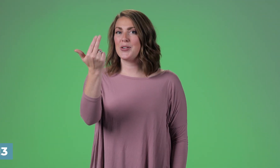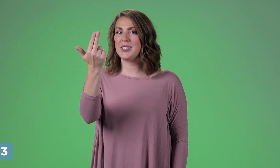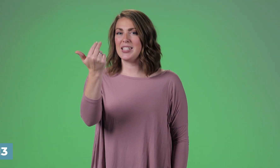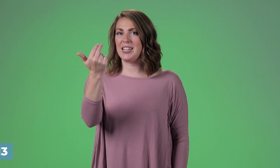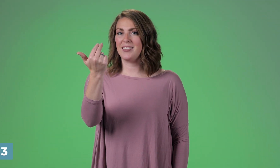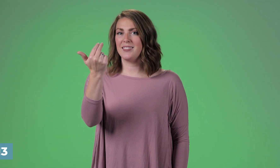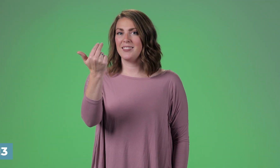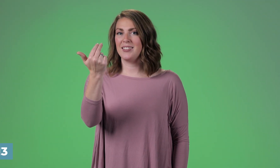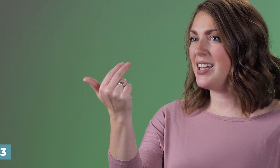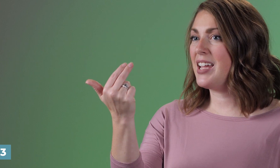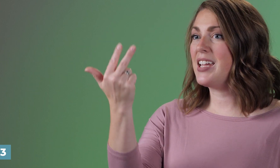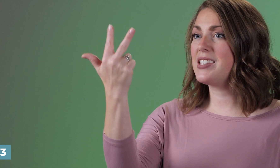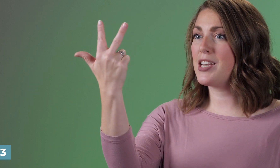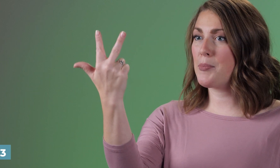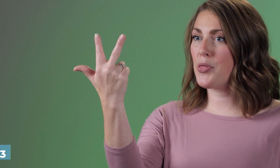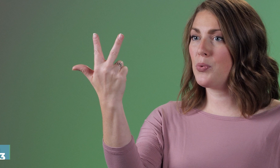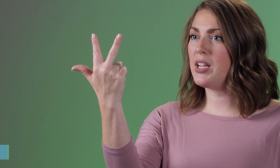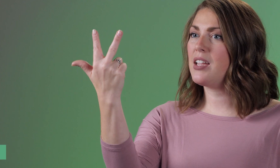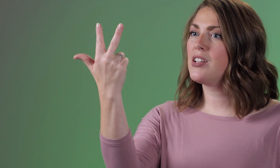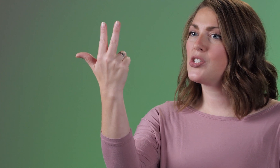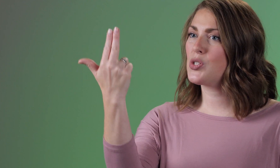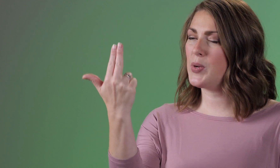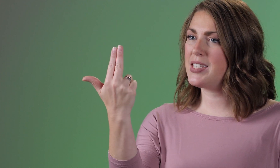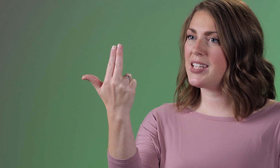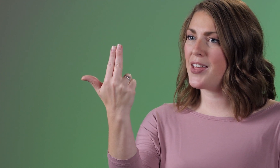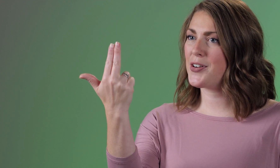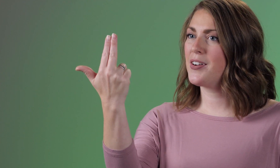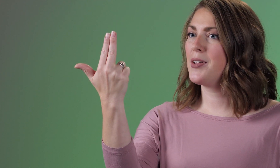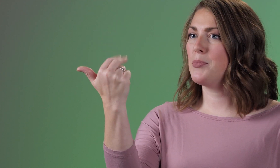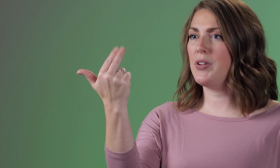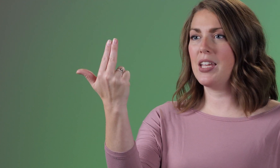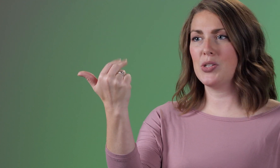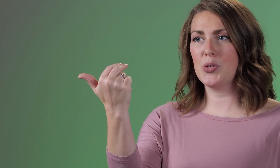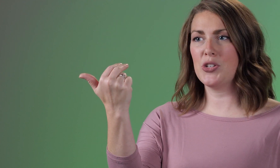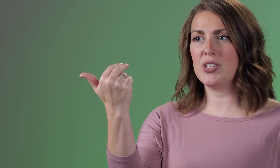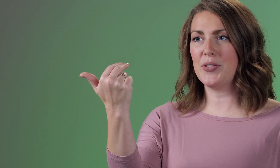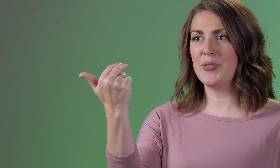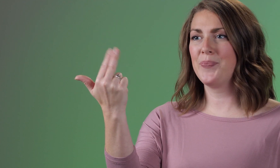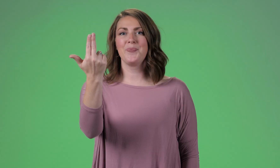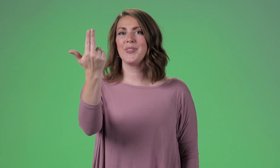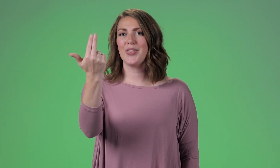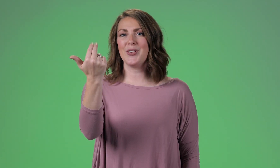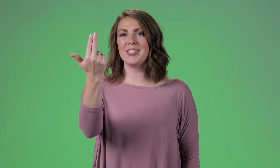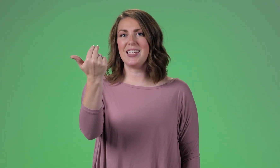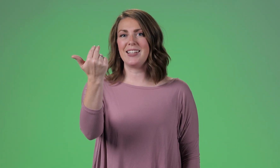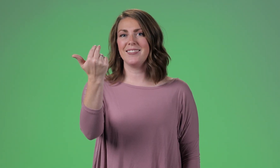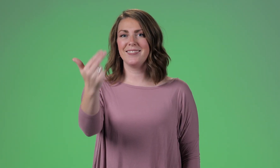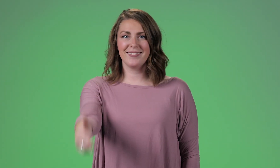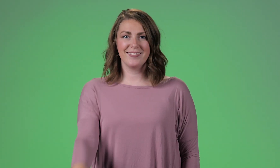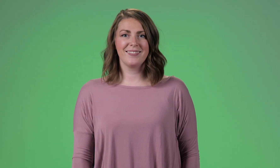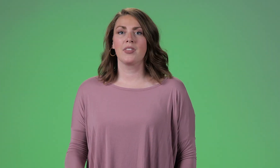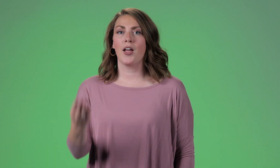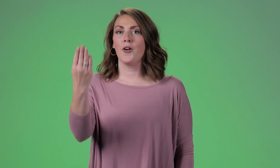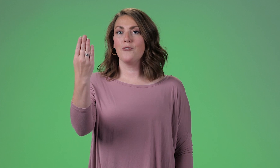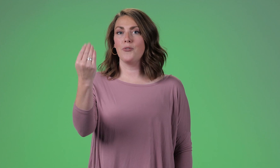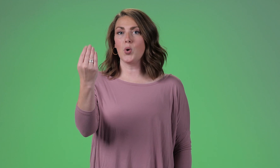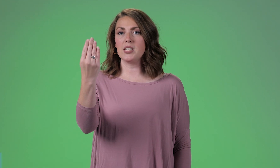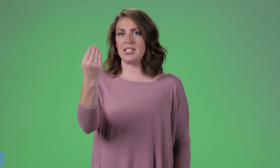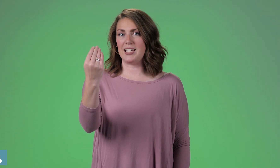thirteen,' it's the number three squeezed together moving in towards yourself 'thirteen.' 'Fourteen,